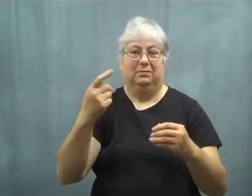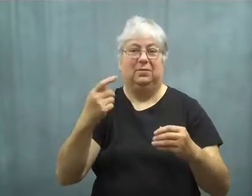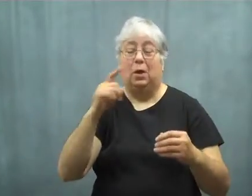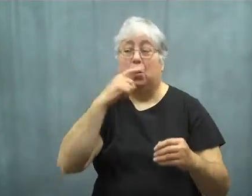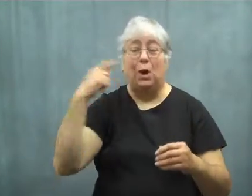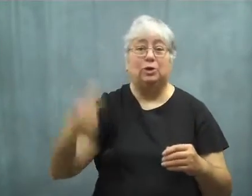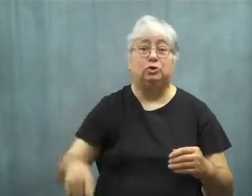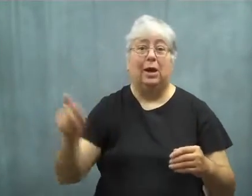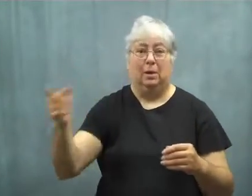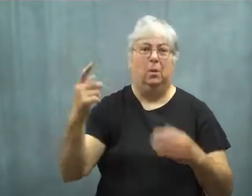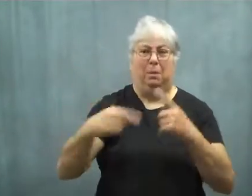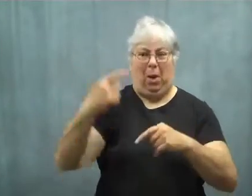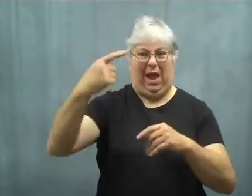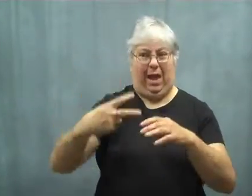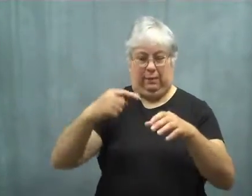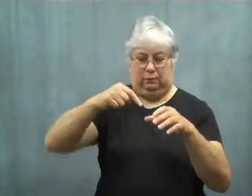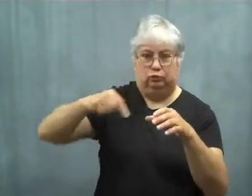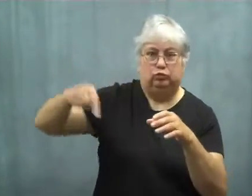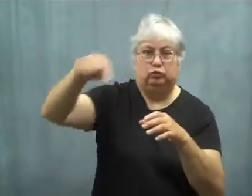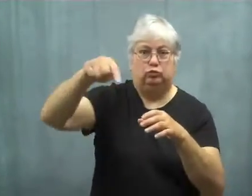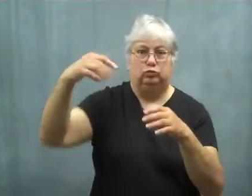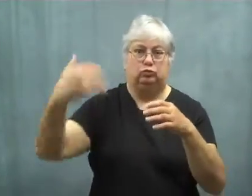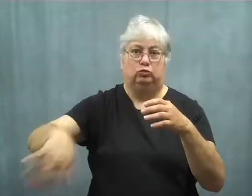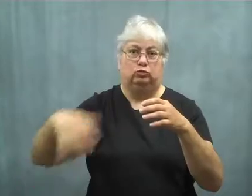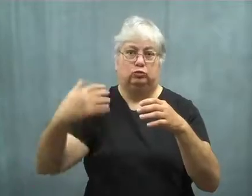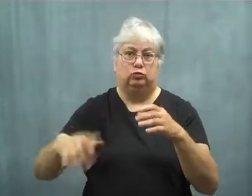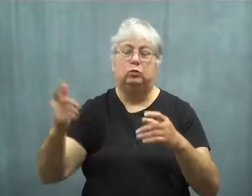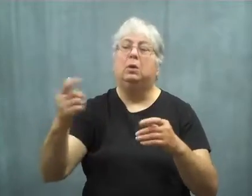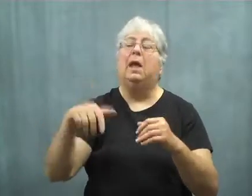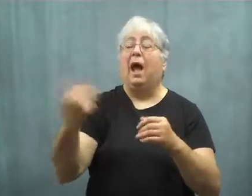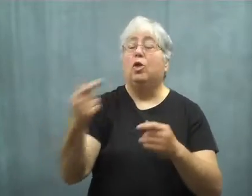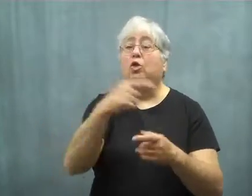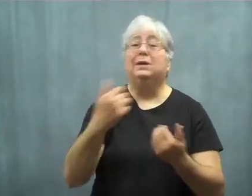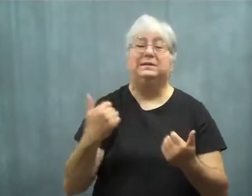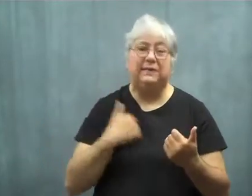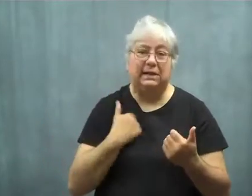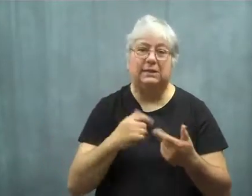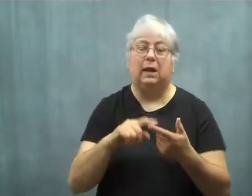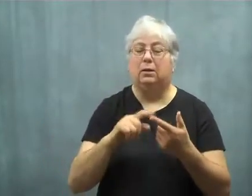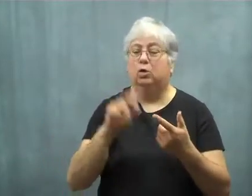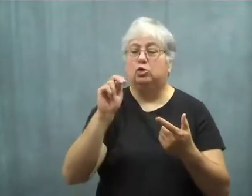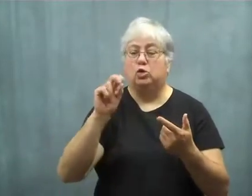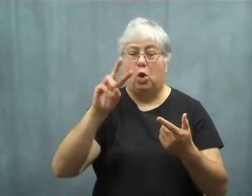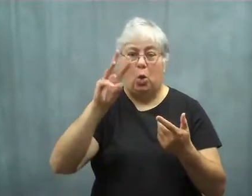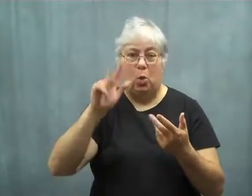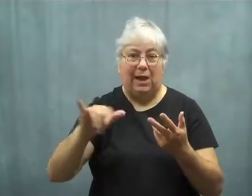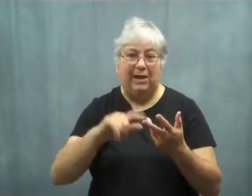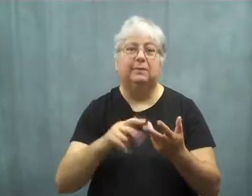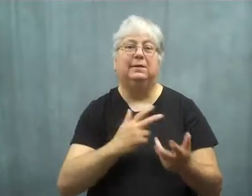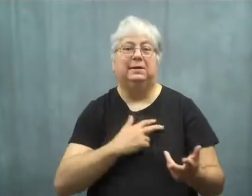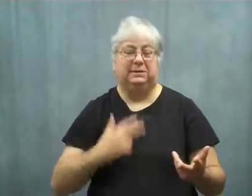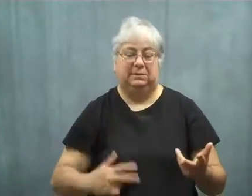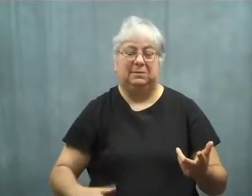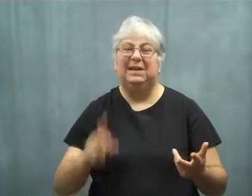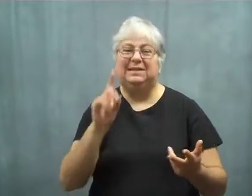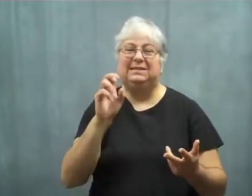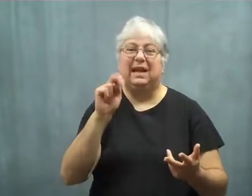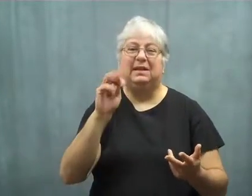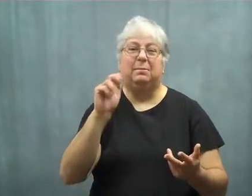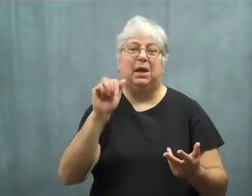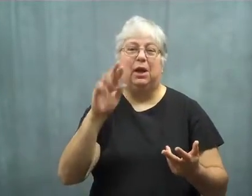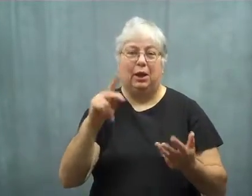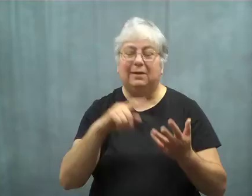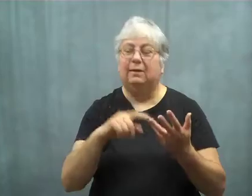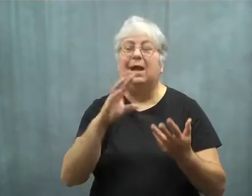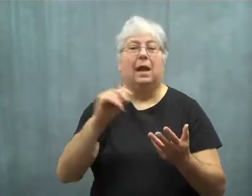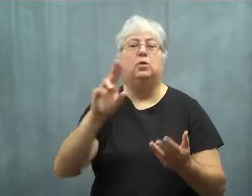Russia accounts for half of that.